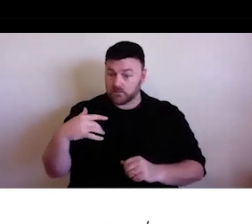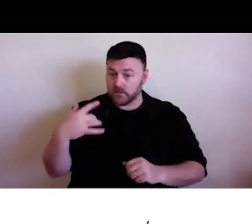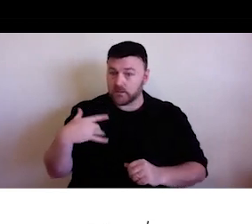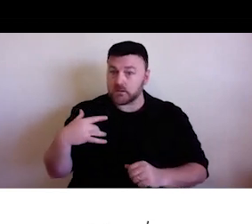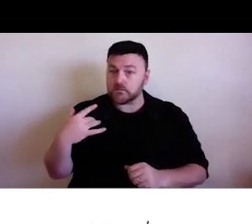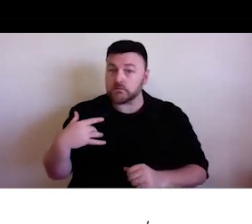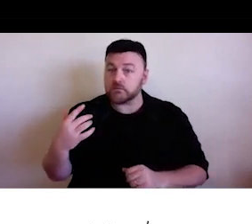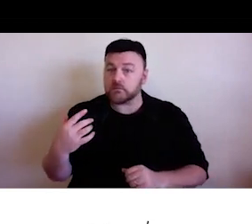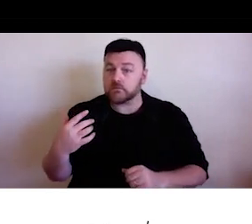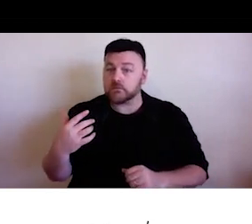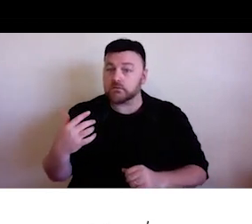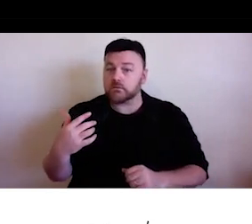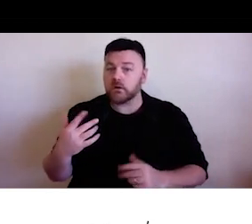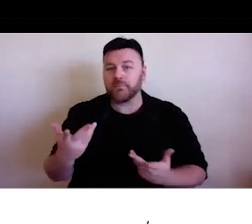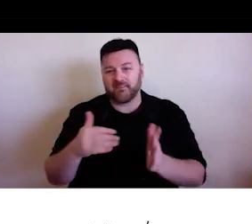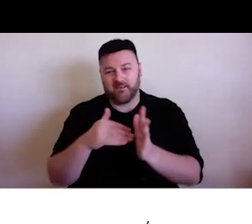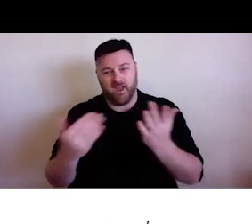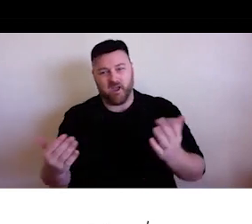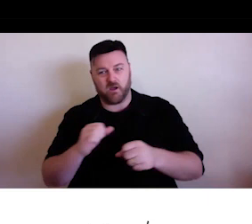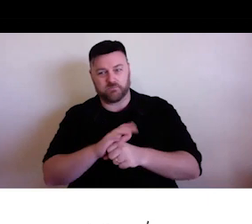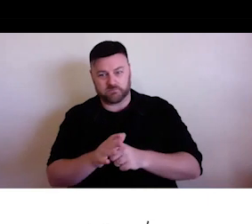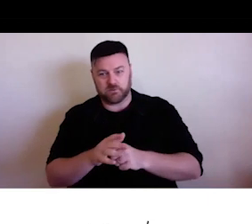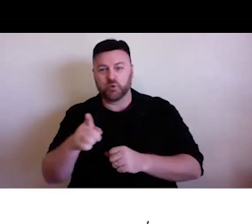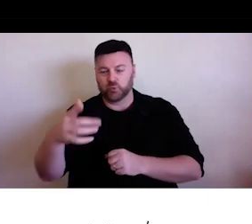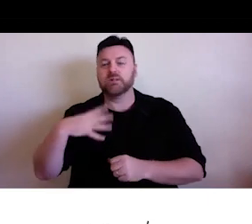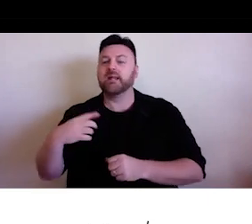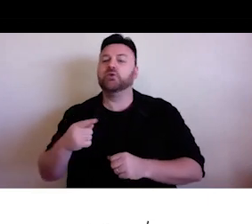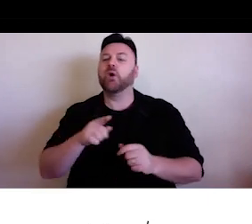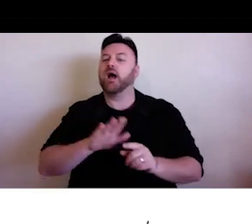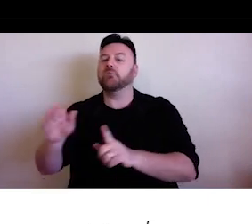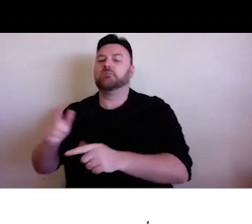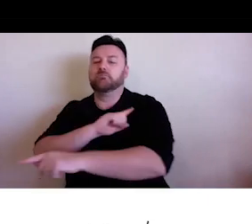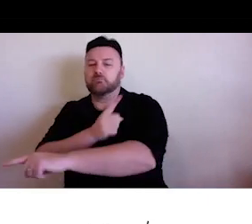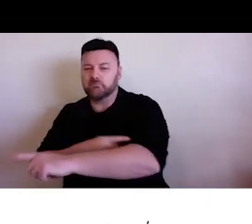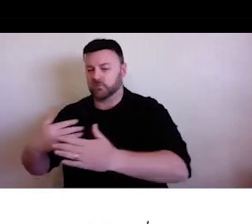especially now, without order, protection - keeping people safe -